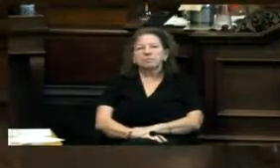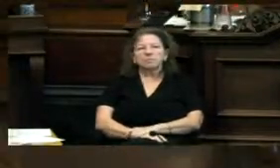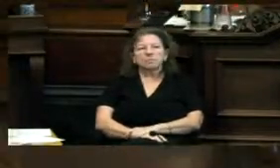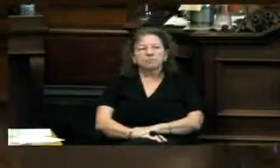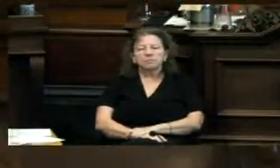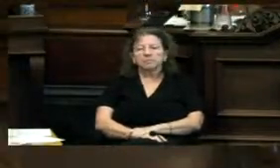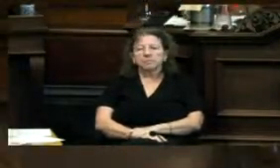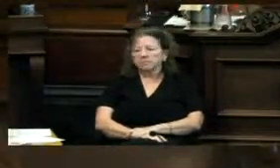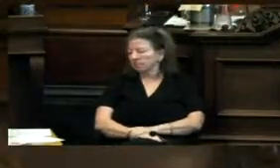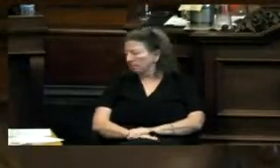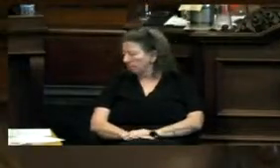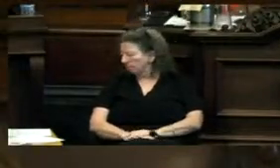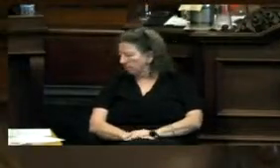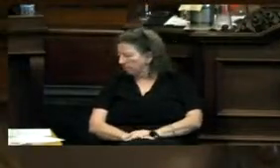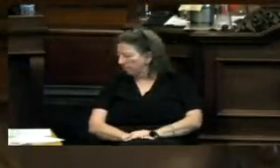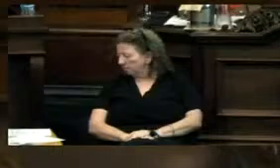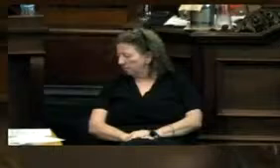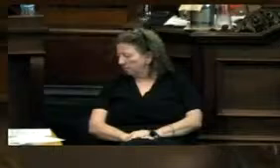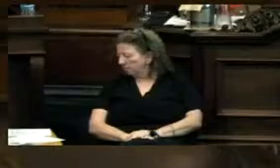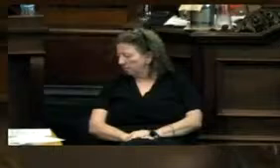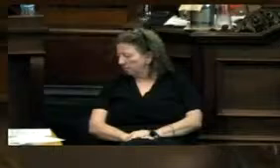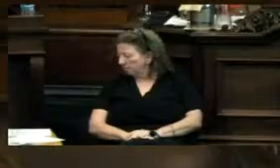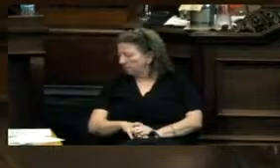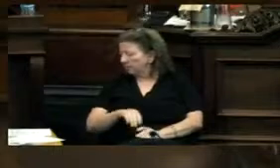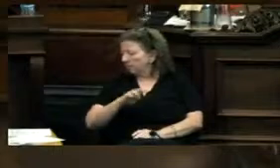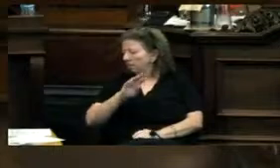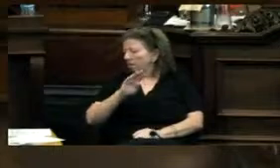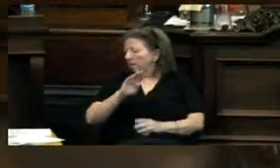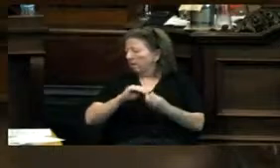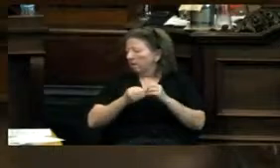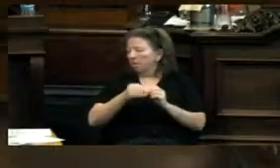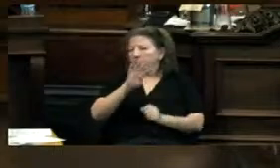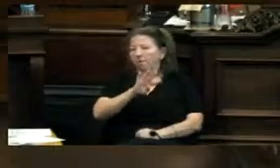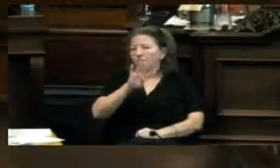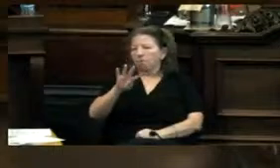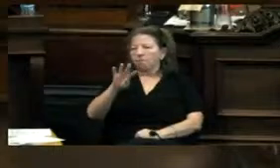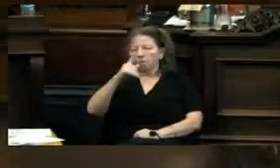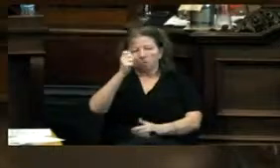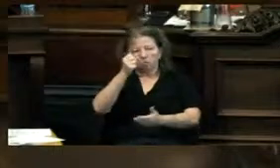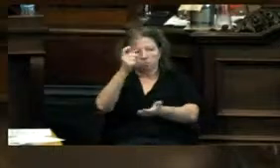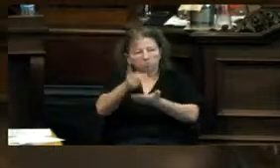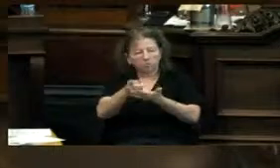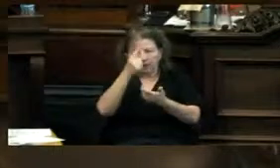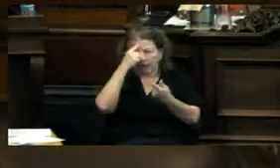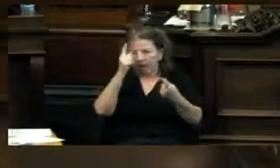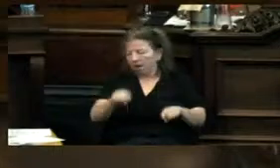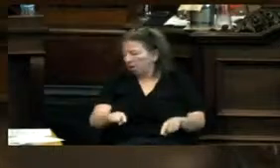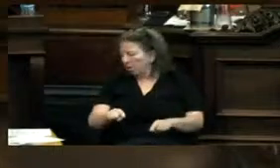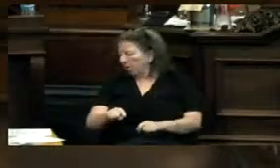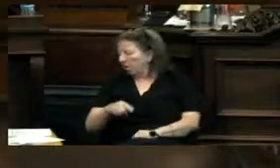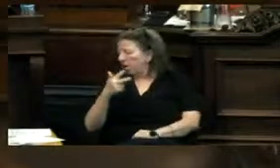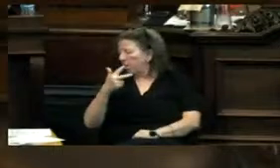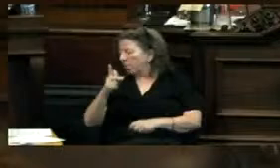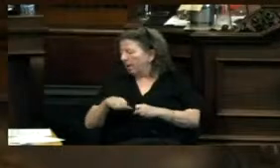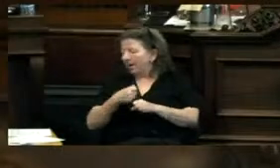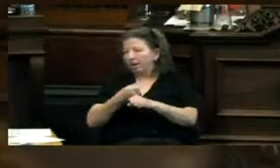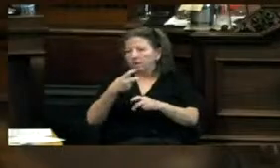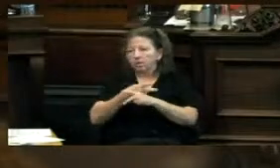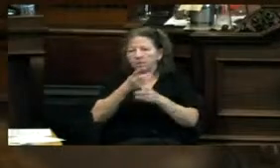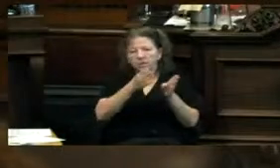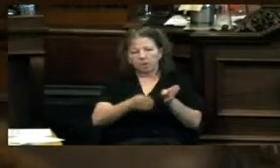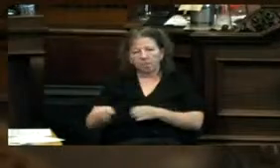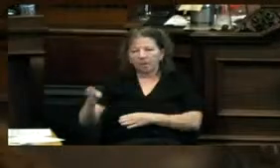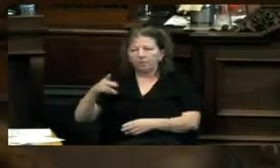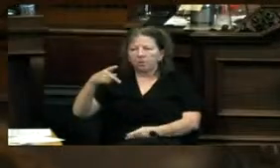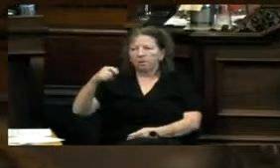you. All right. Introductory